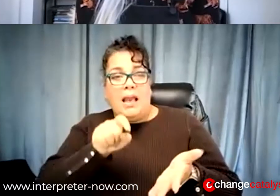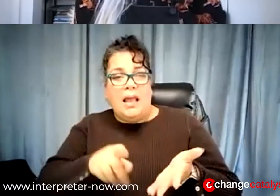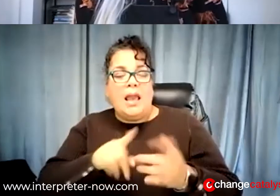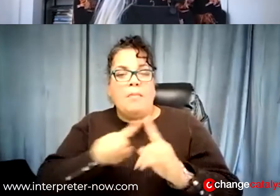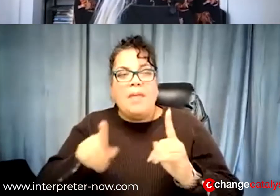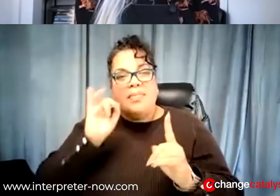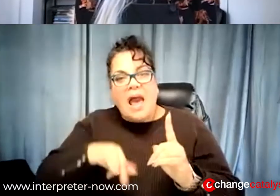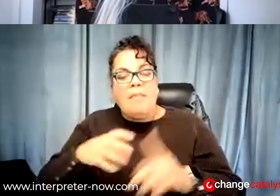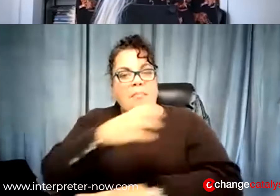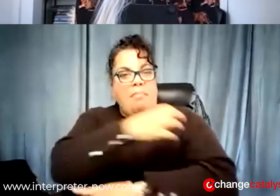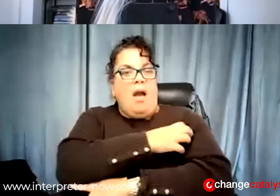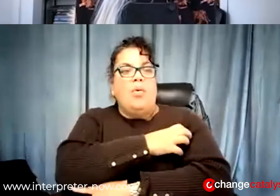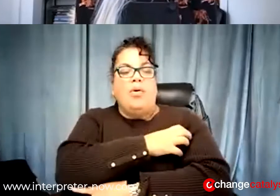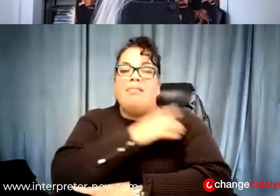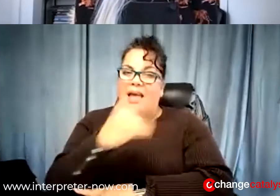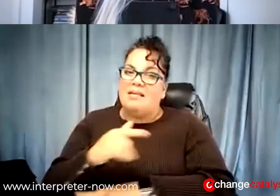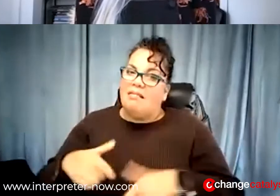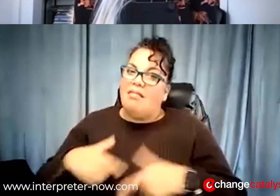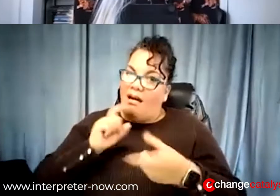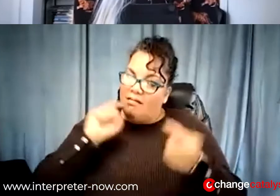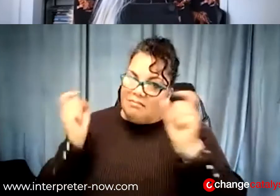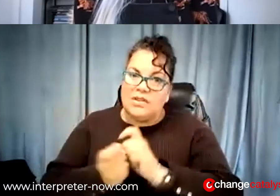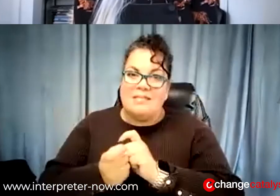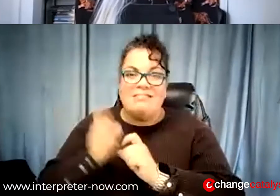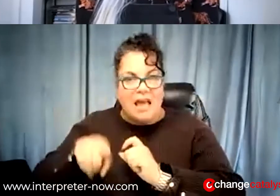life-changing. And that's really what we're building for.